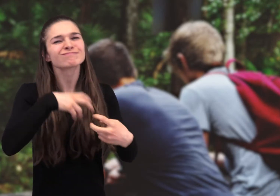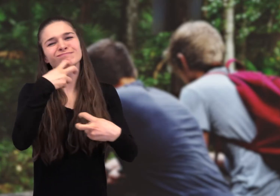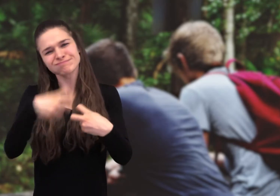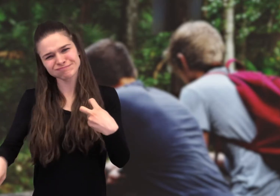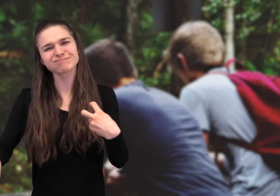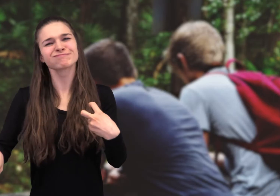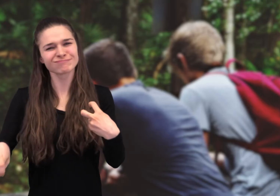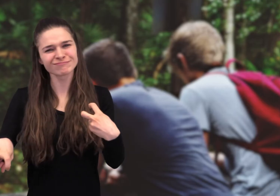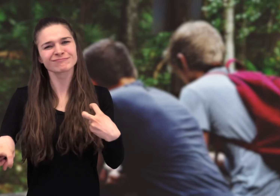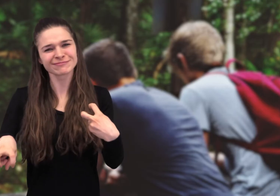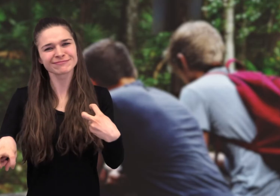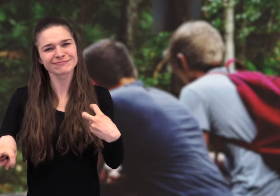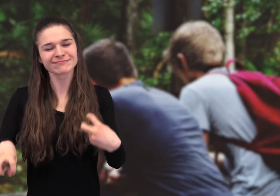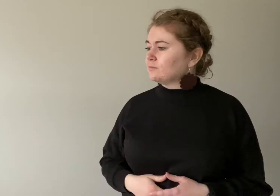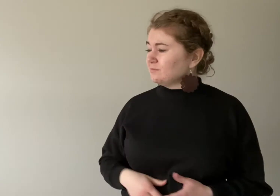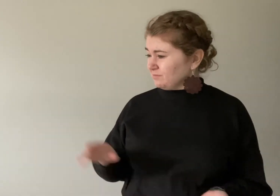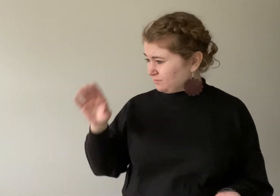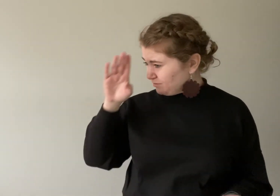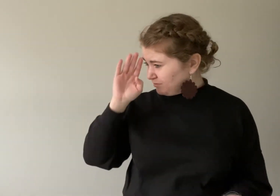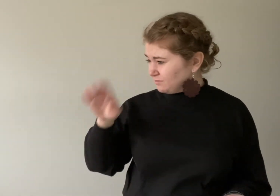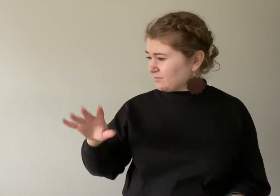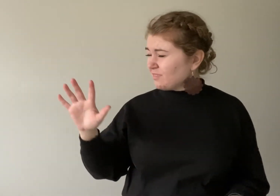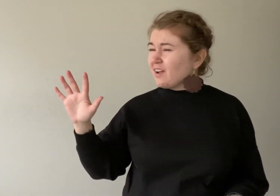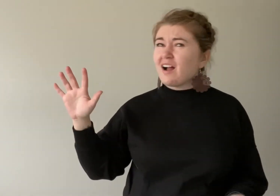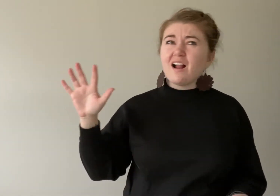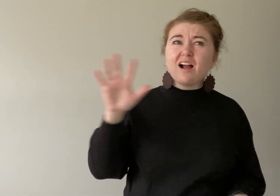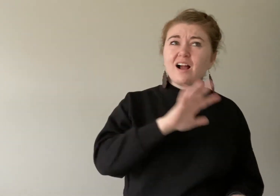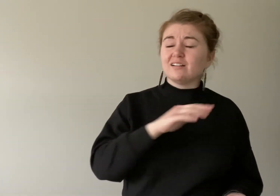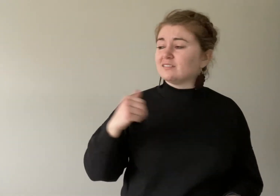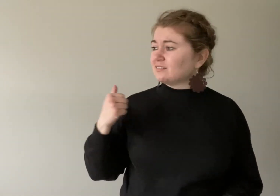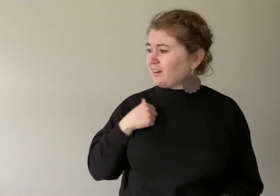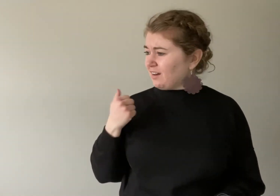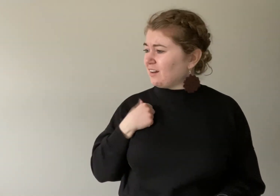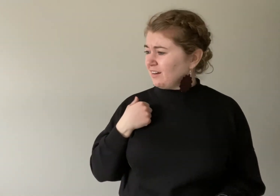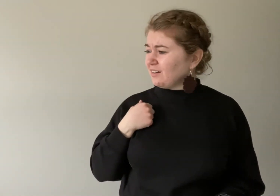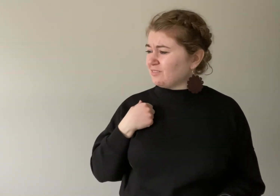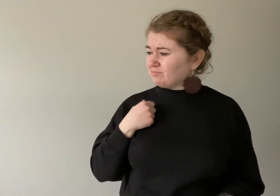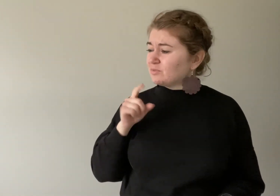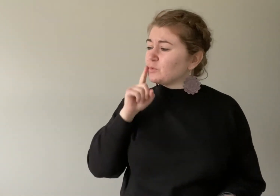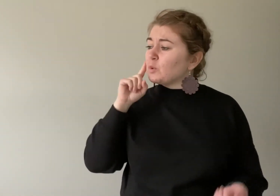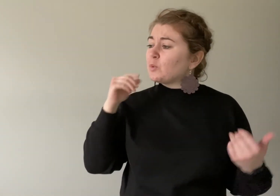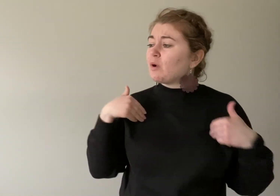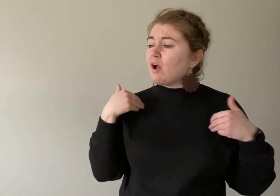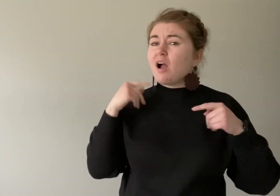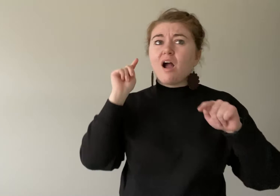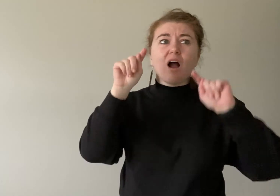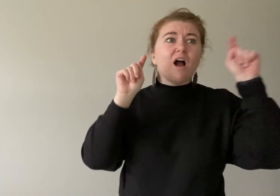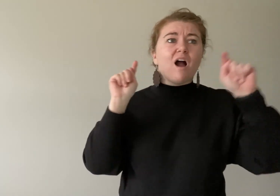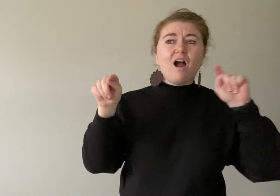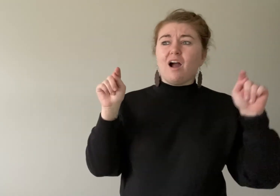contact is tough. Our Deaf Youth Canada is working hard to figure out to connect more